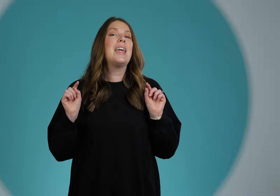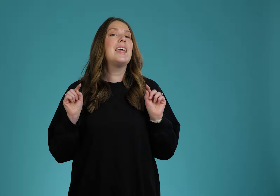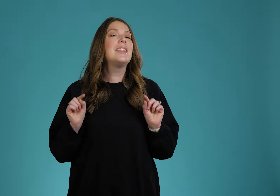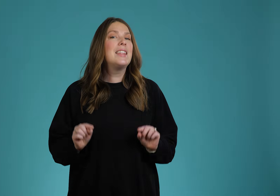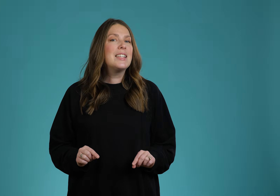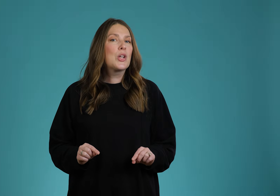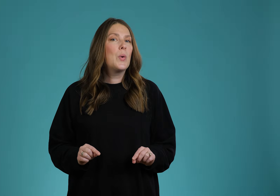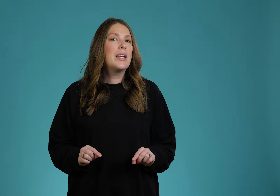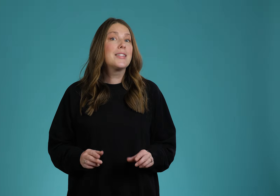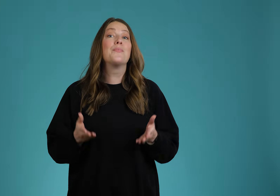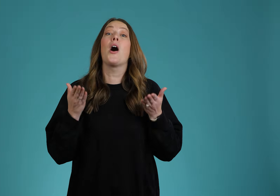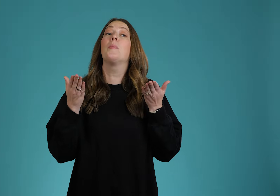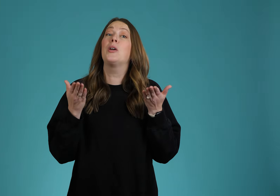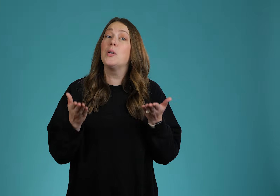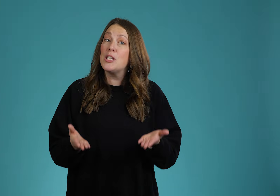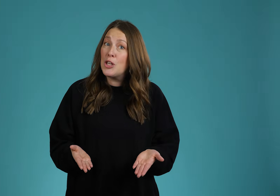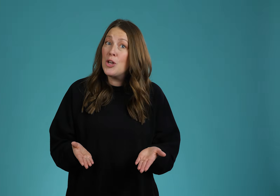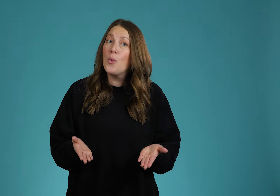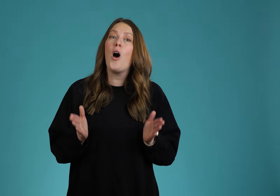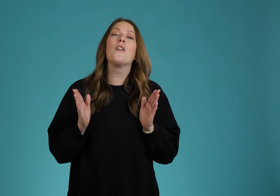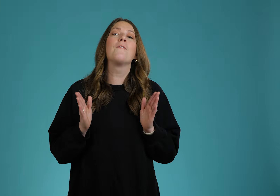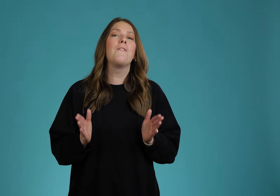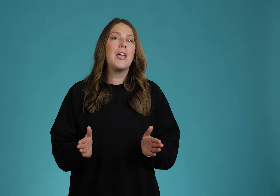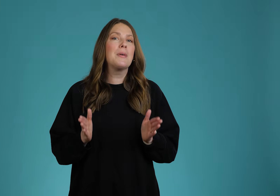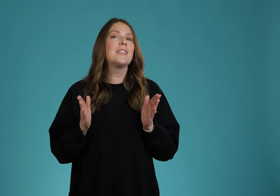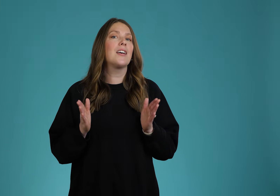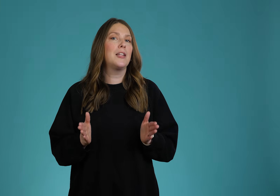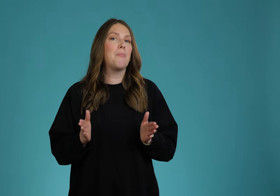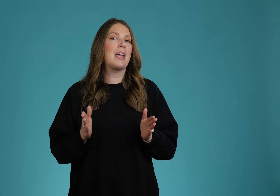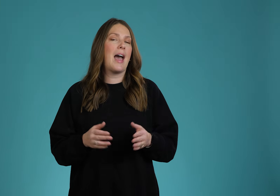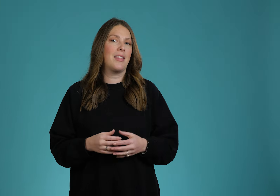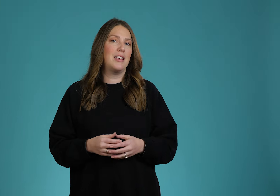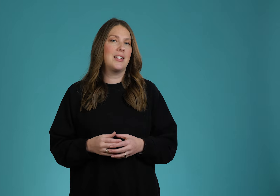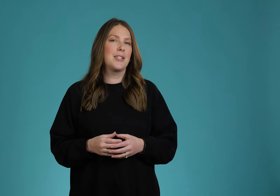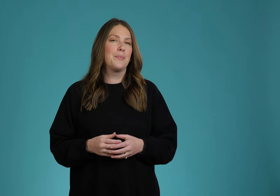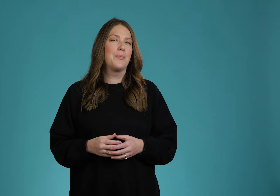In this quiz, I'll be quizzing you on famous Olympic athletes.